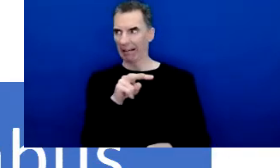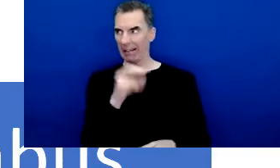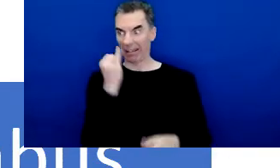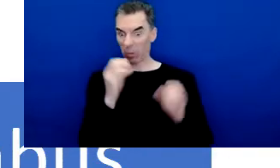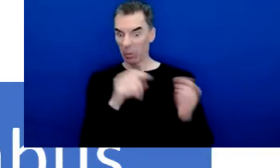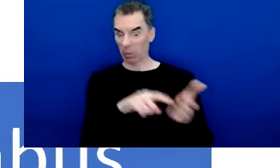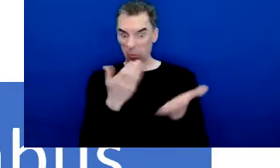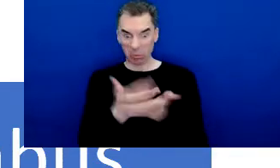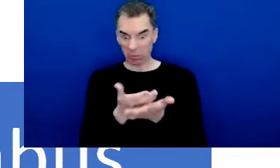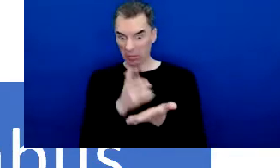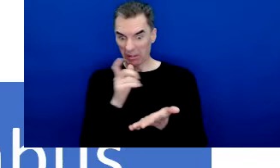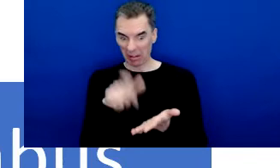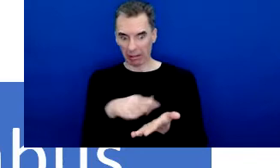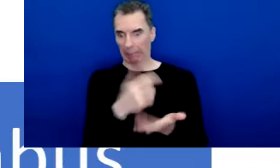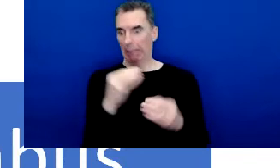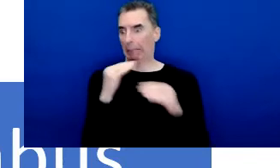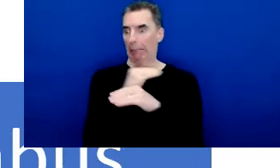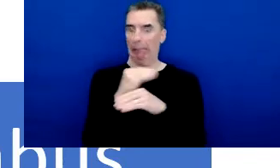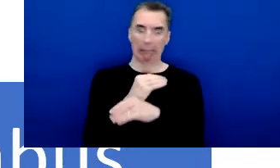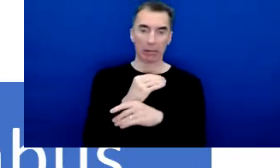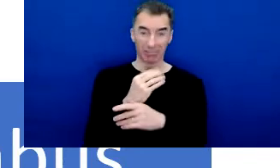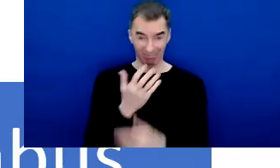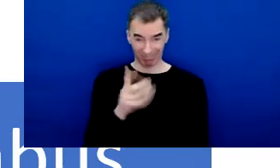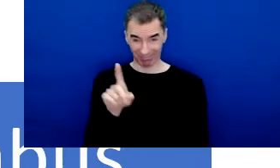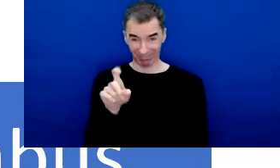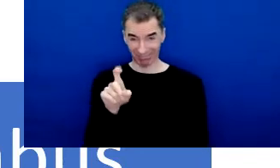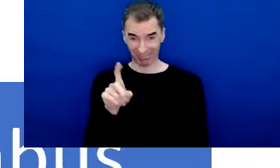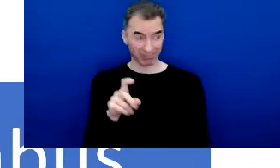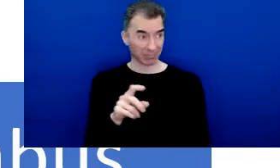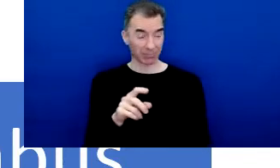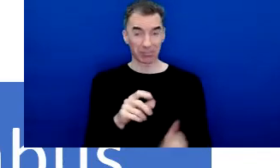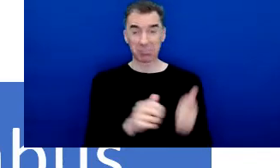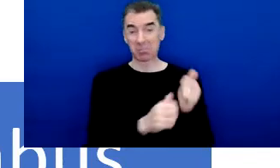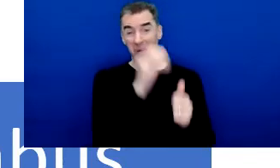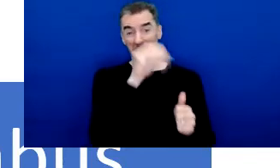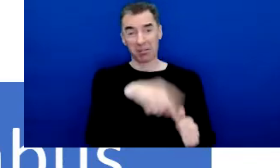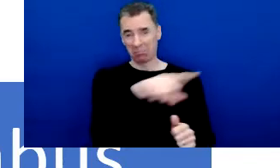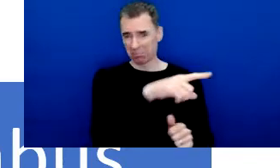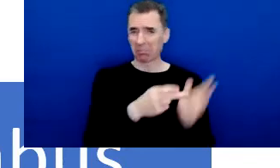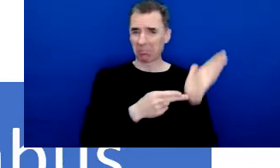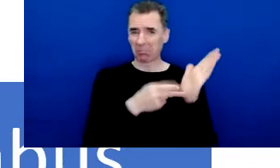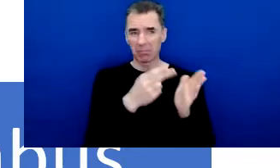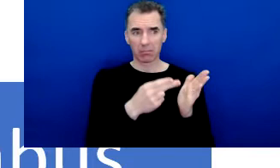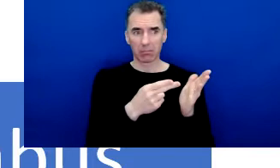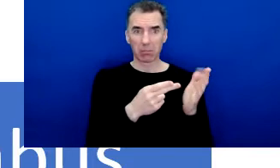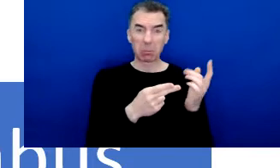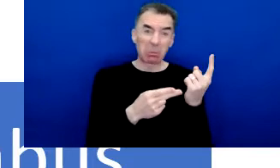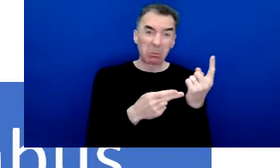that that one in I don't know how many students who might lie to you. It's not worth it to put that burden on the student